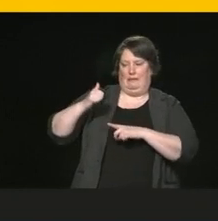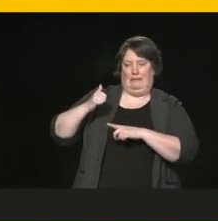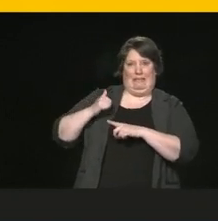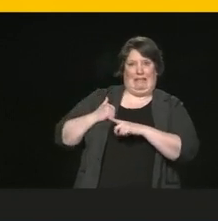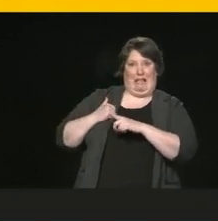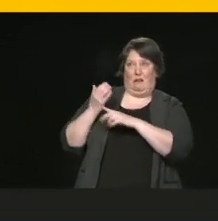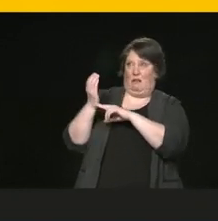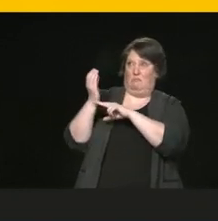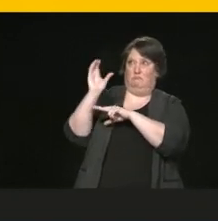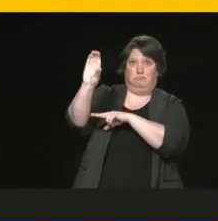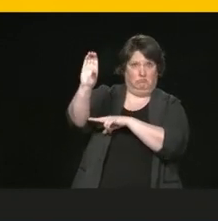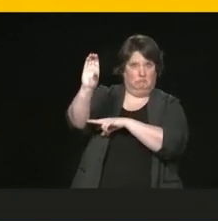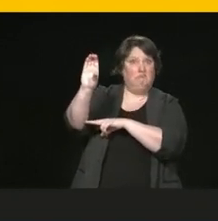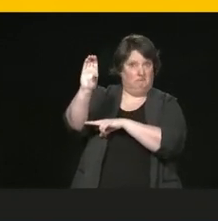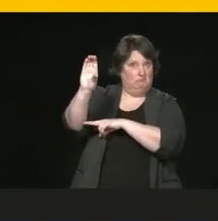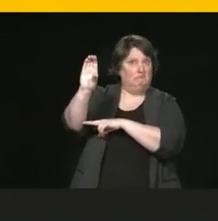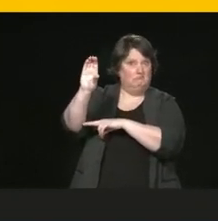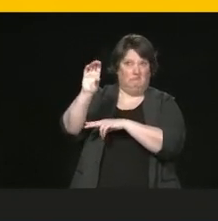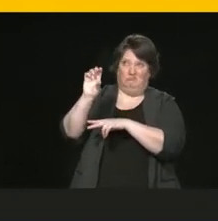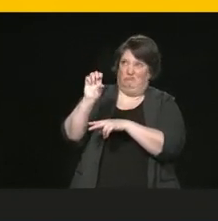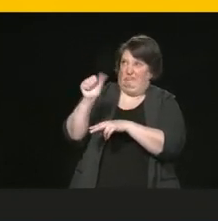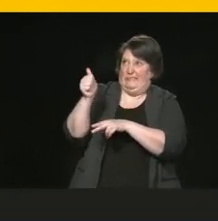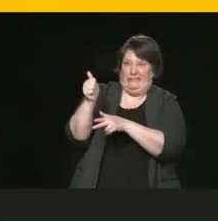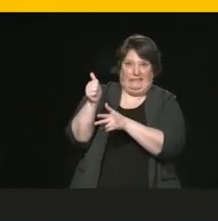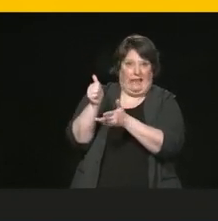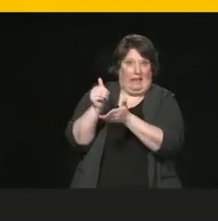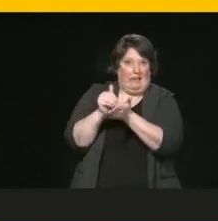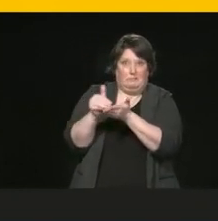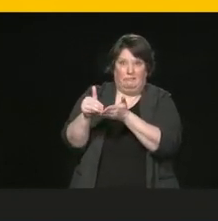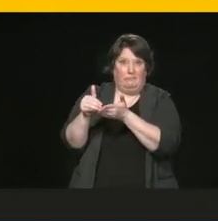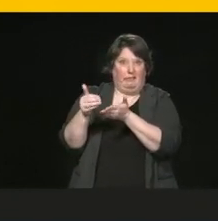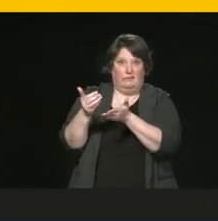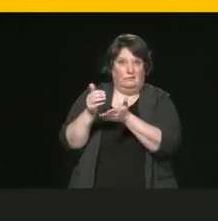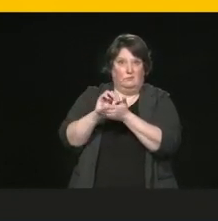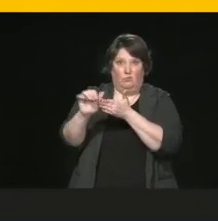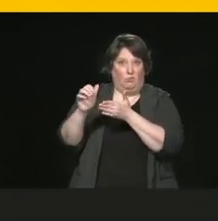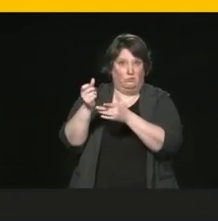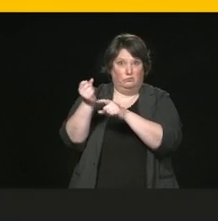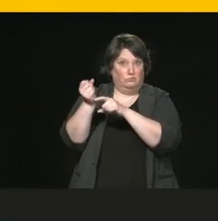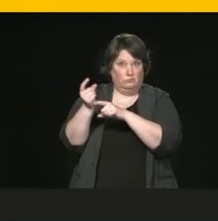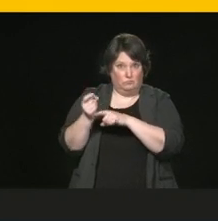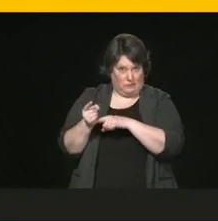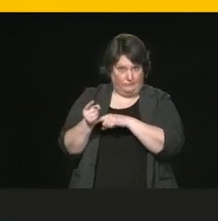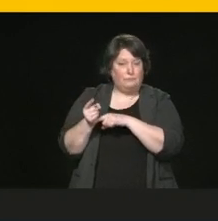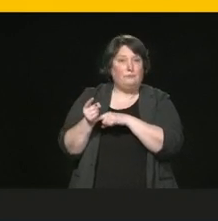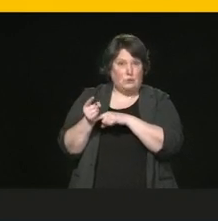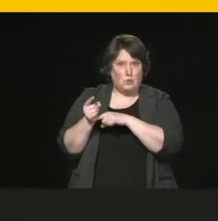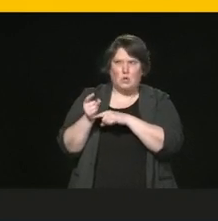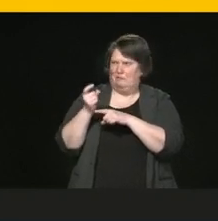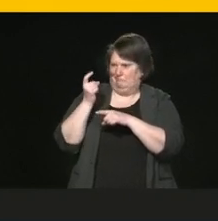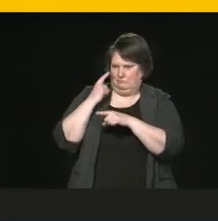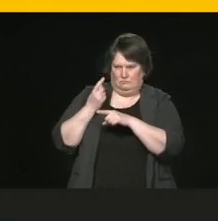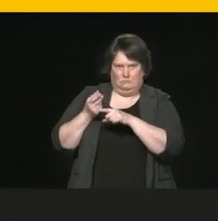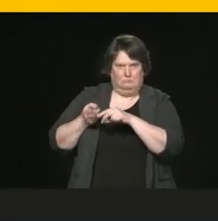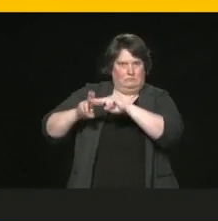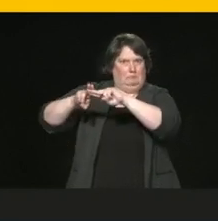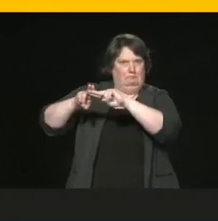I BELIEVE OUR SUPPORT FOR THE W.H.O. IS IN